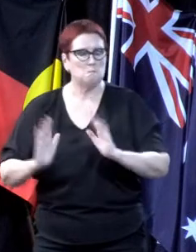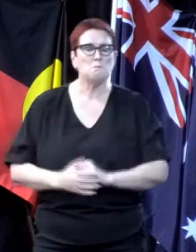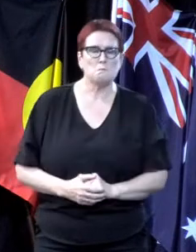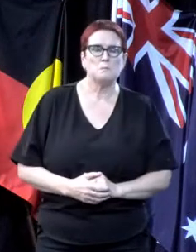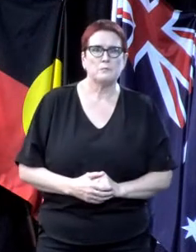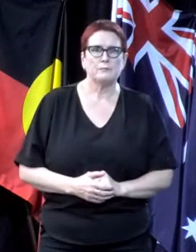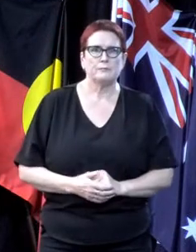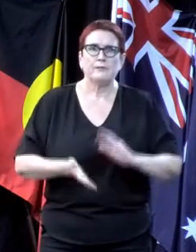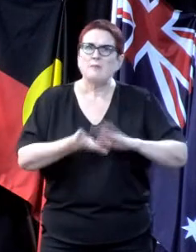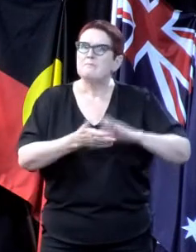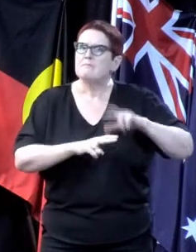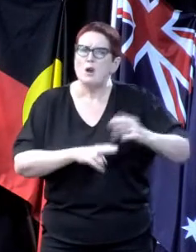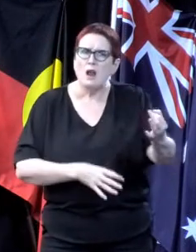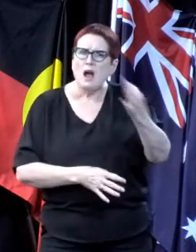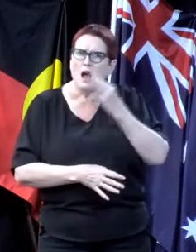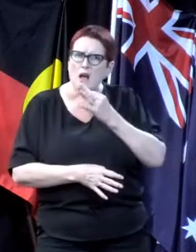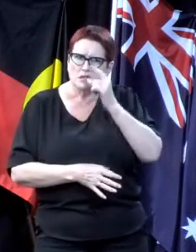if we would allow her child to come to our school.